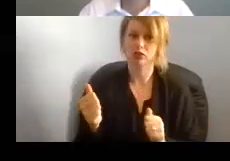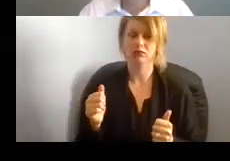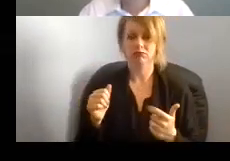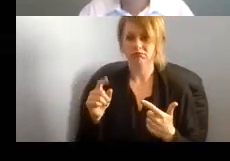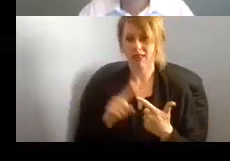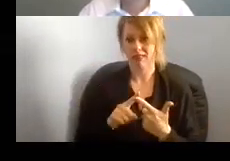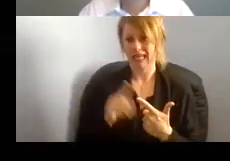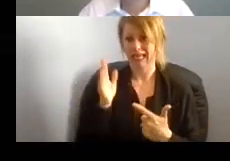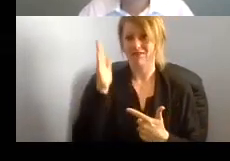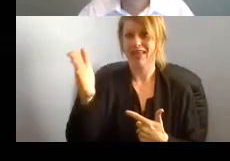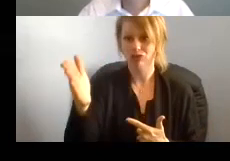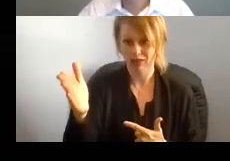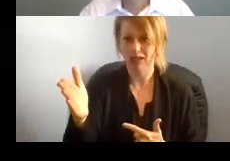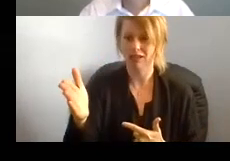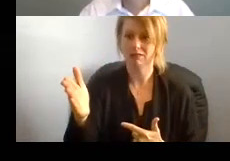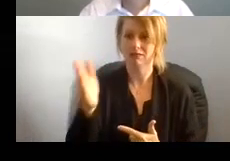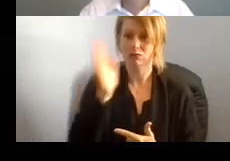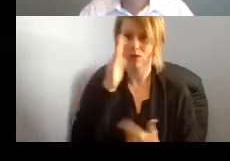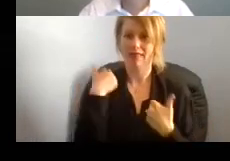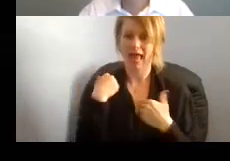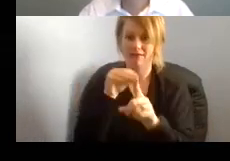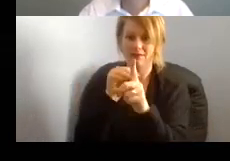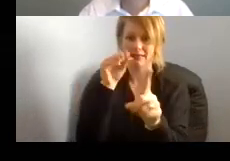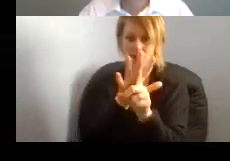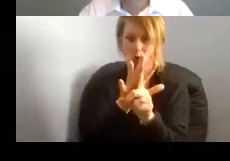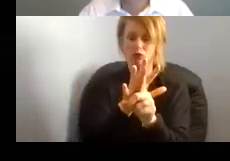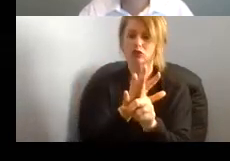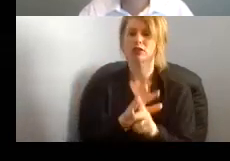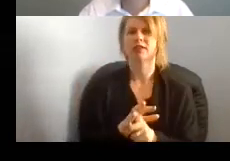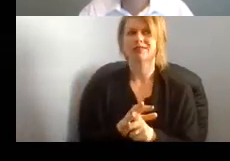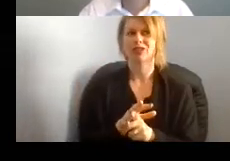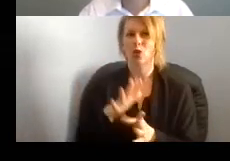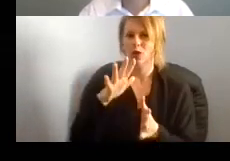exposed to some of this. So I don’t think you can eliminate everything.